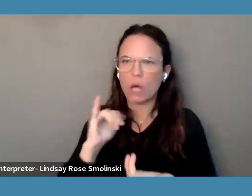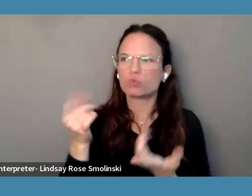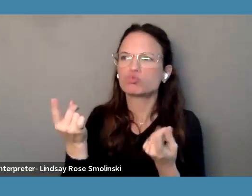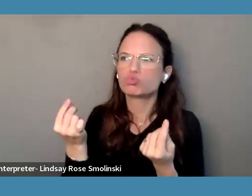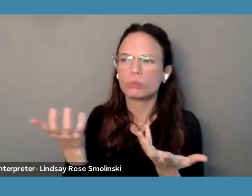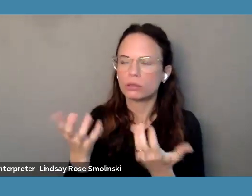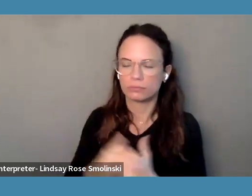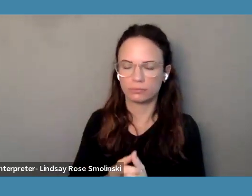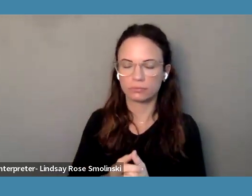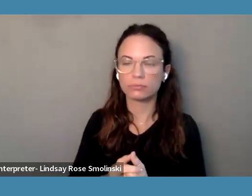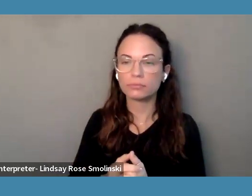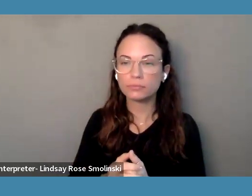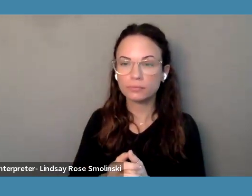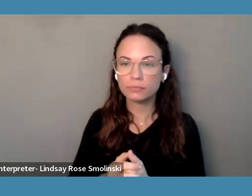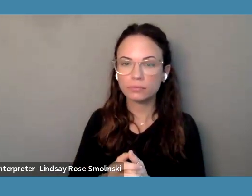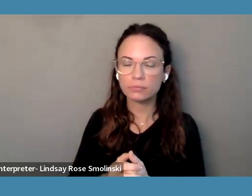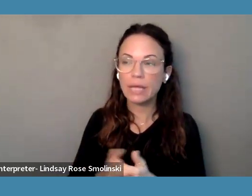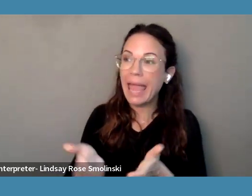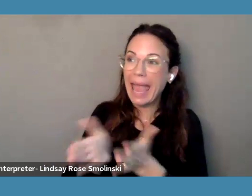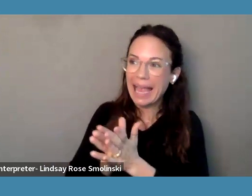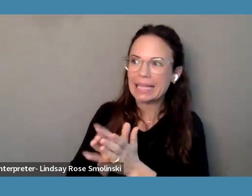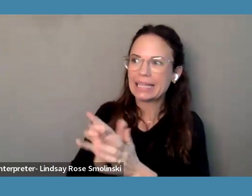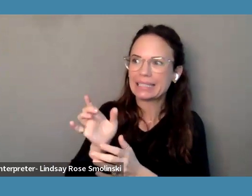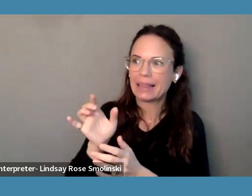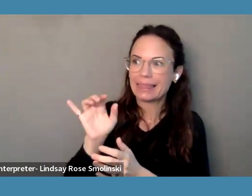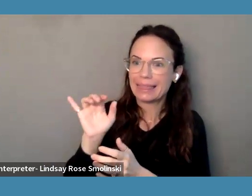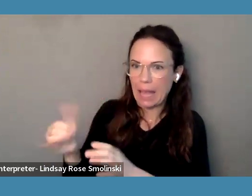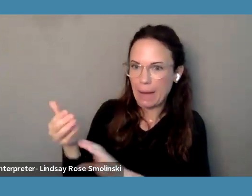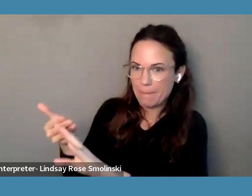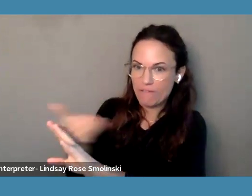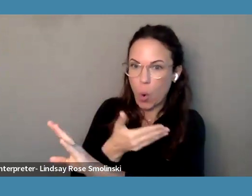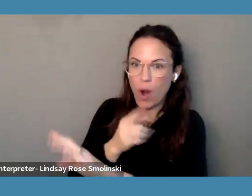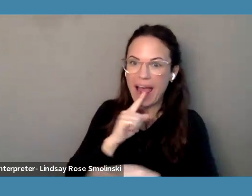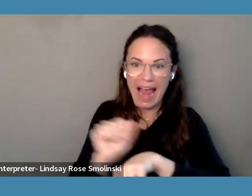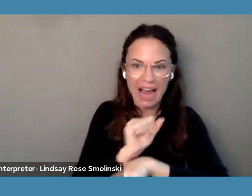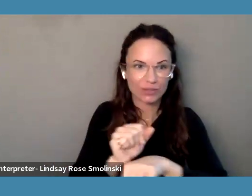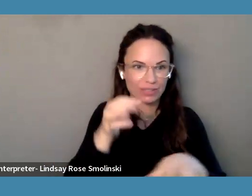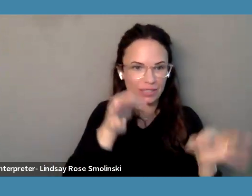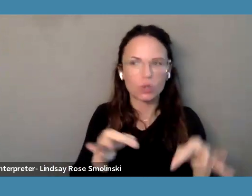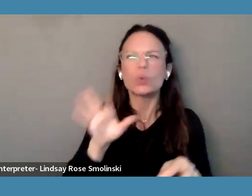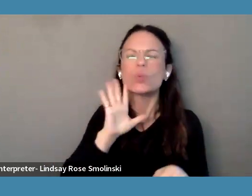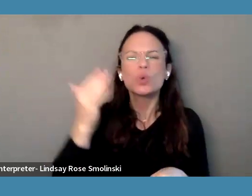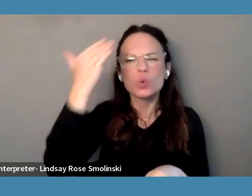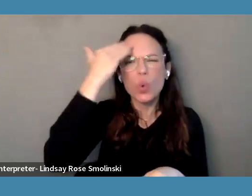So you wanna ask them that before you get to the fair hearing so you know what they're gonna say, right?